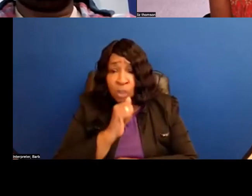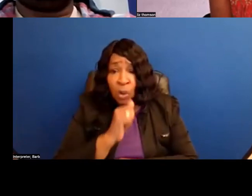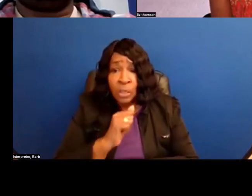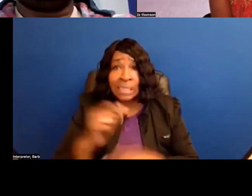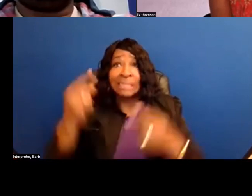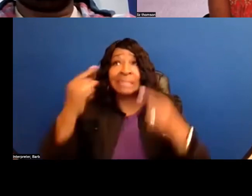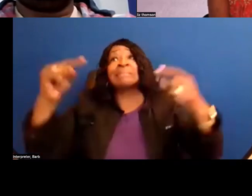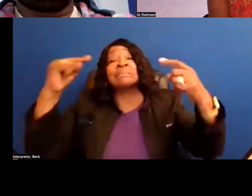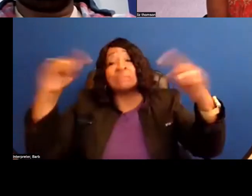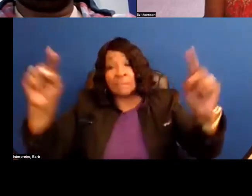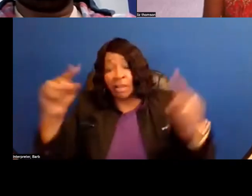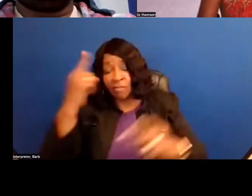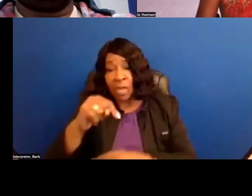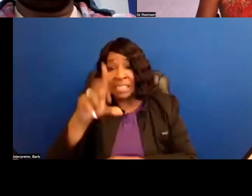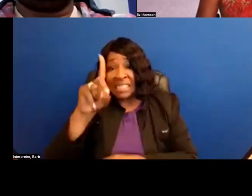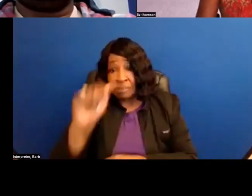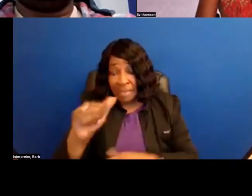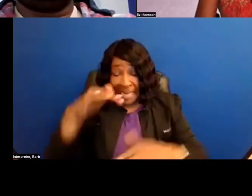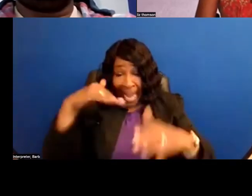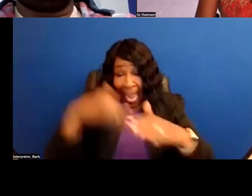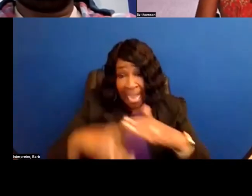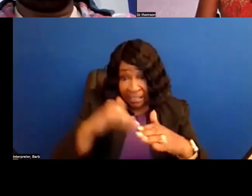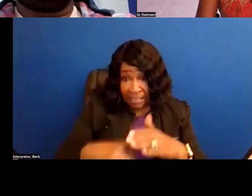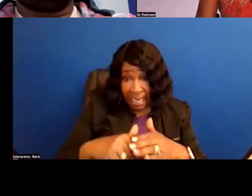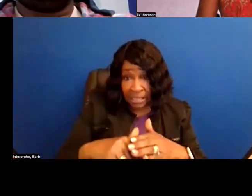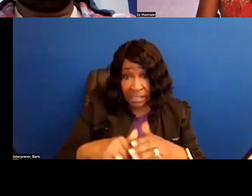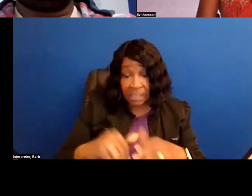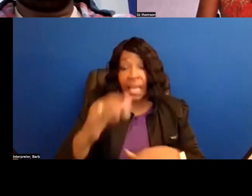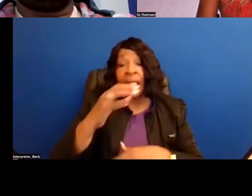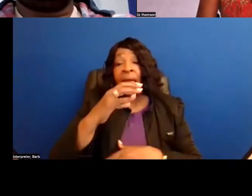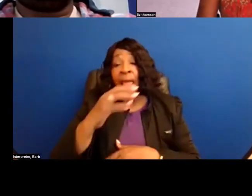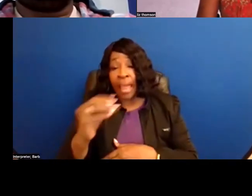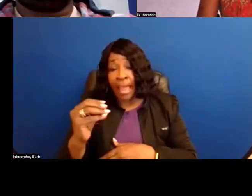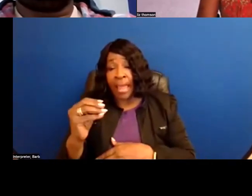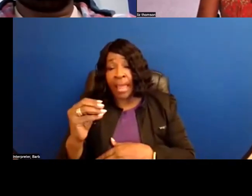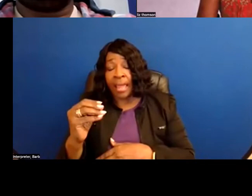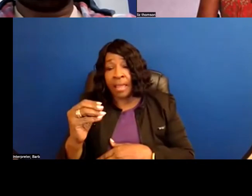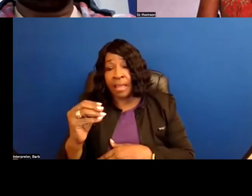for disability access and had a disability services office